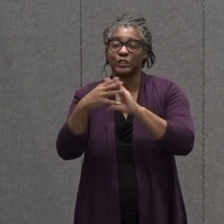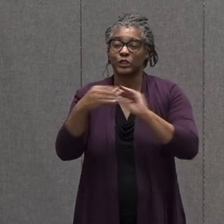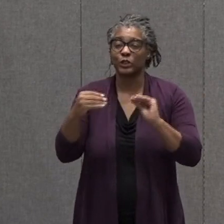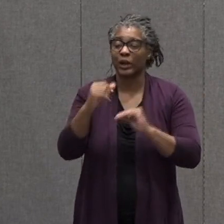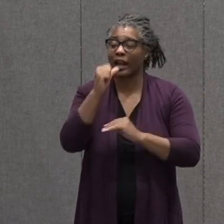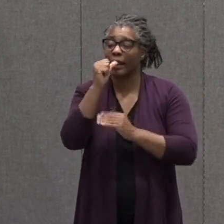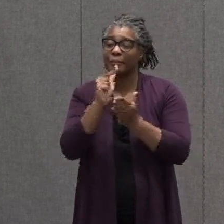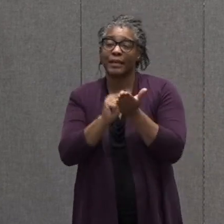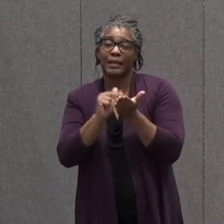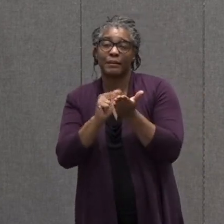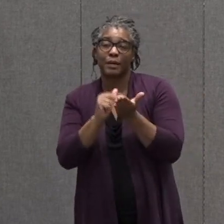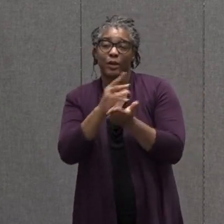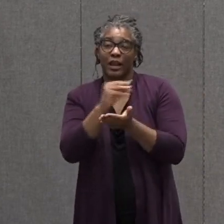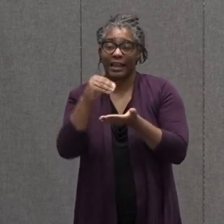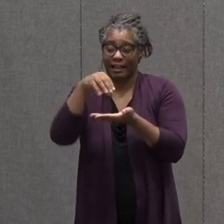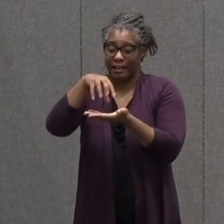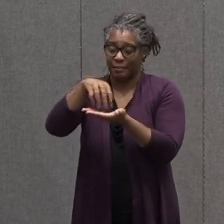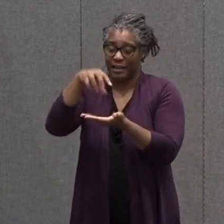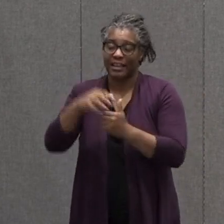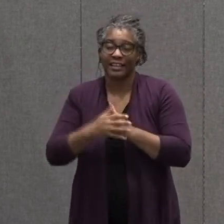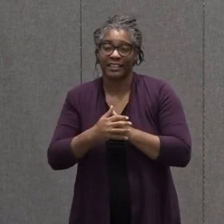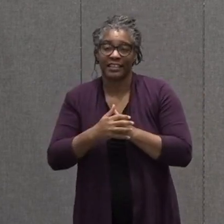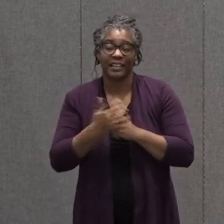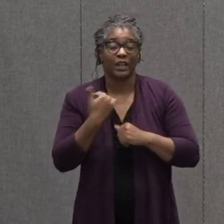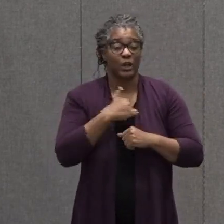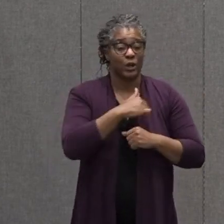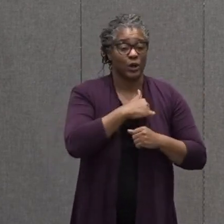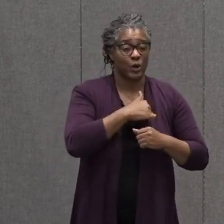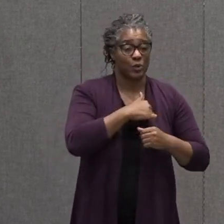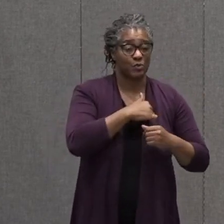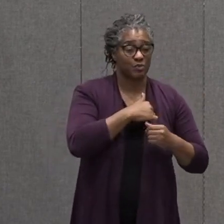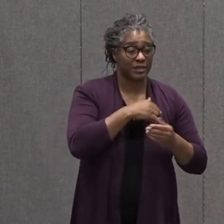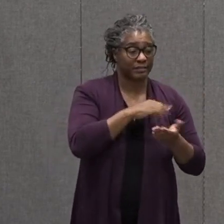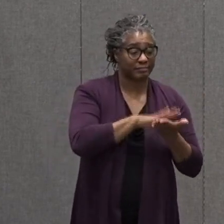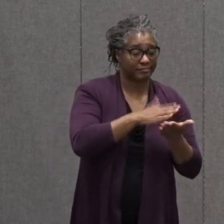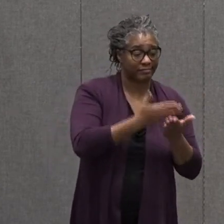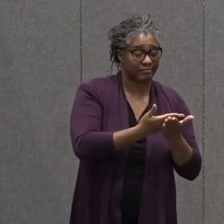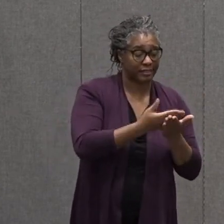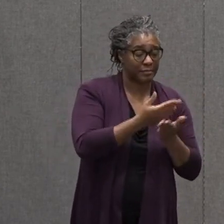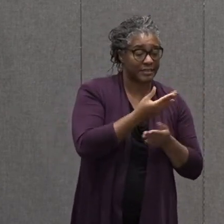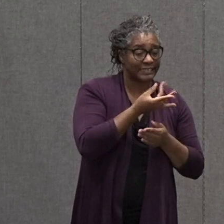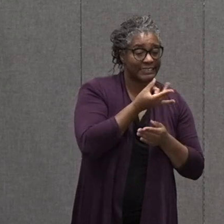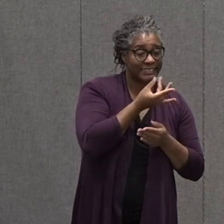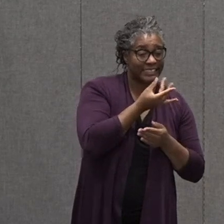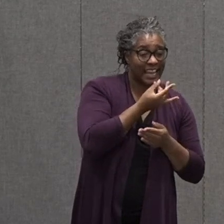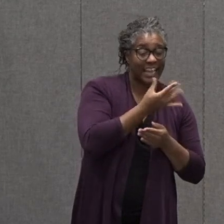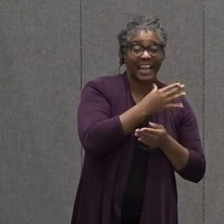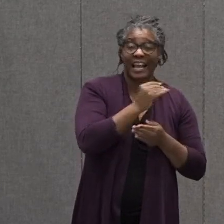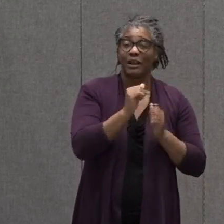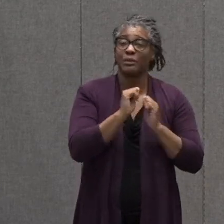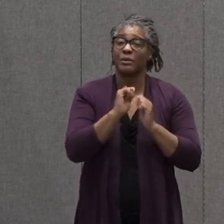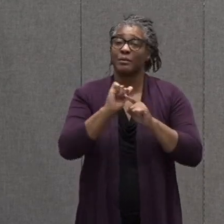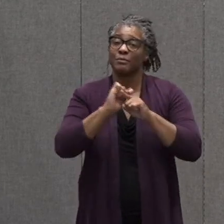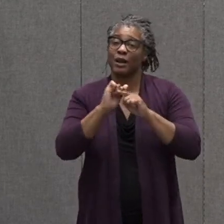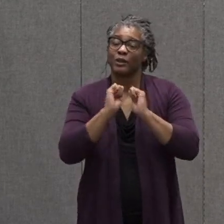and we practiced making our words together. This is Miss Maggie. We thank you for joining us today,